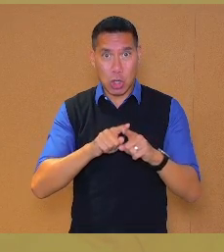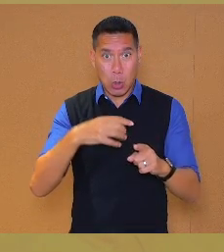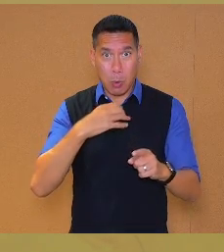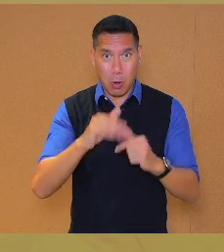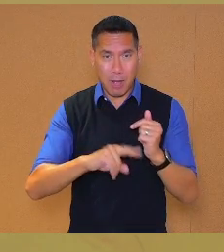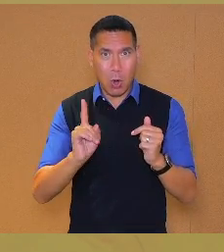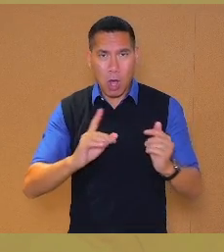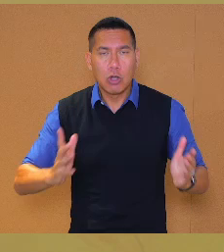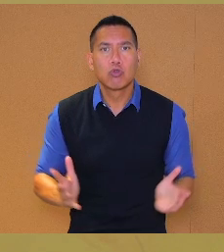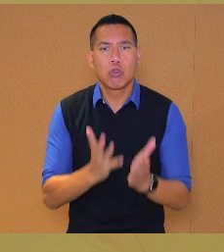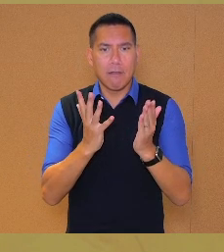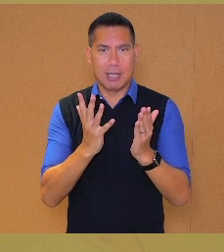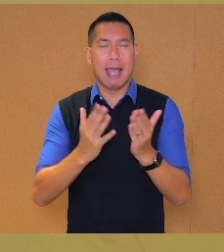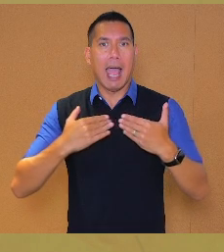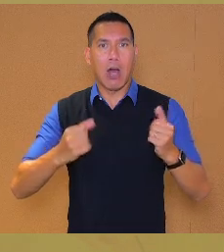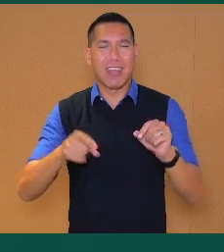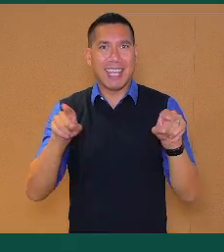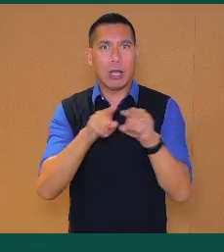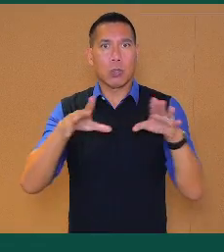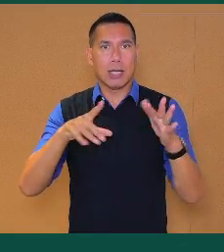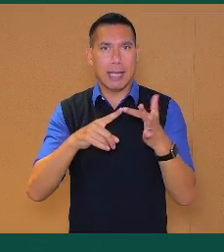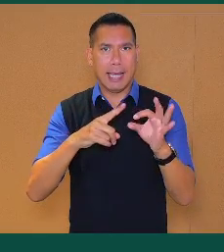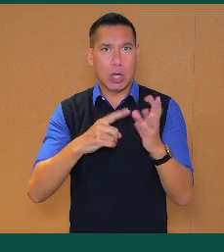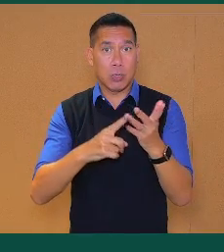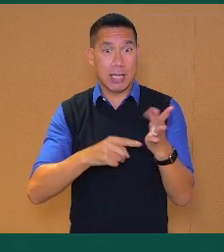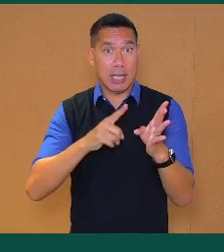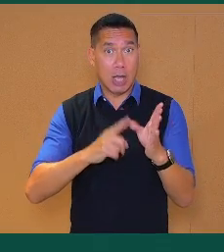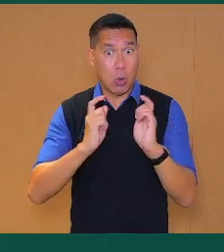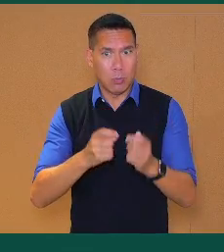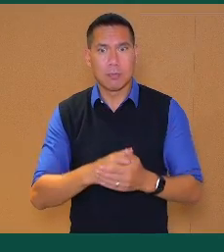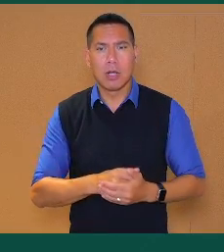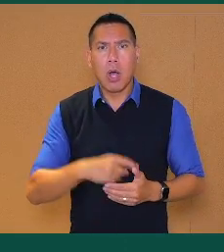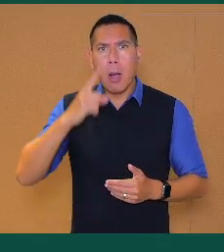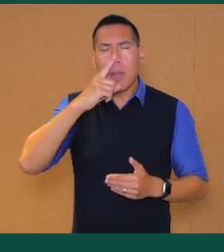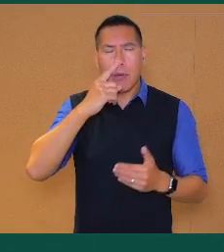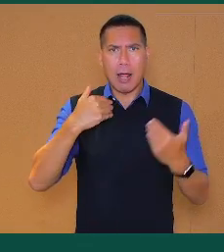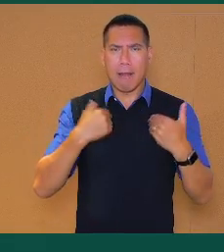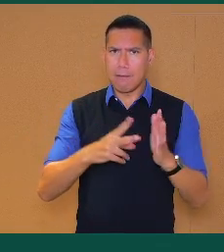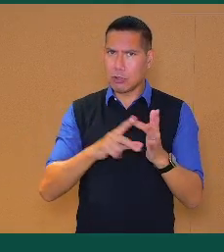the Driving Health Equity award. >> Everyone in Victoria deserves to live healthy, happy lives, regardless of their